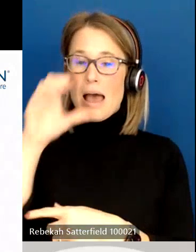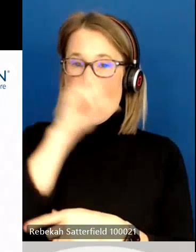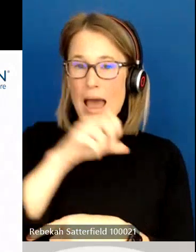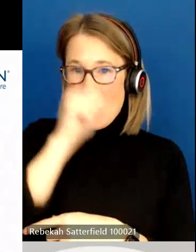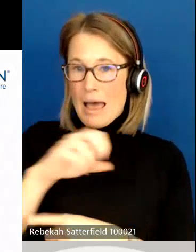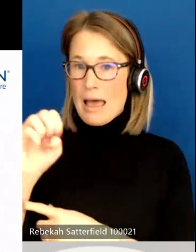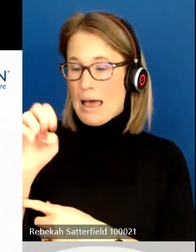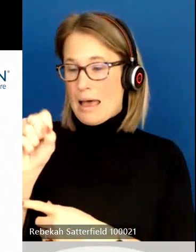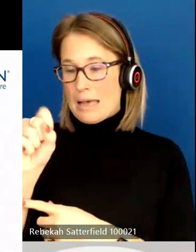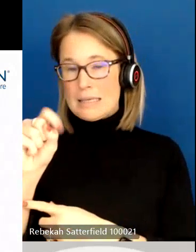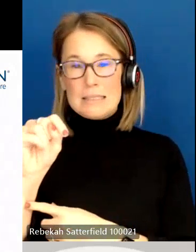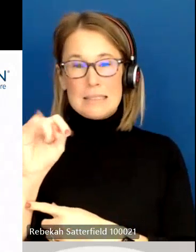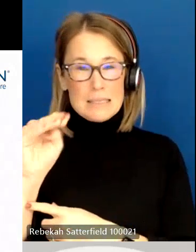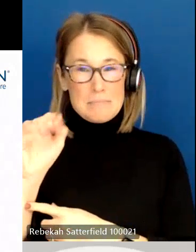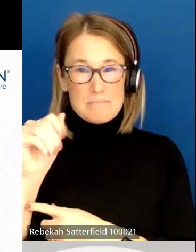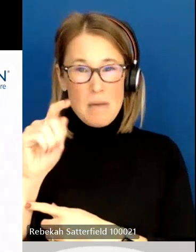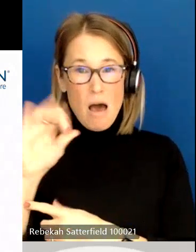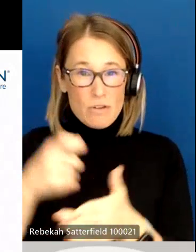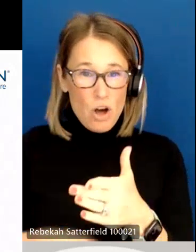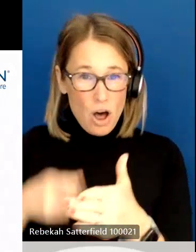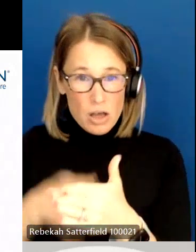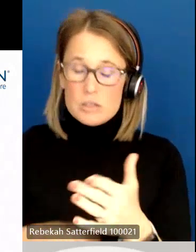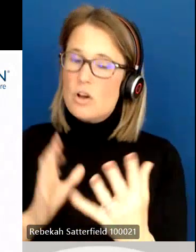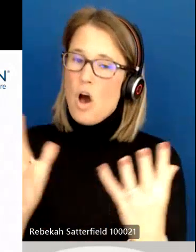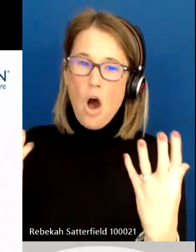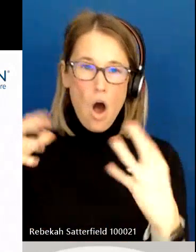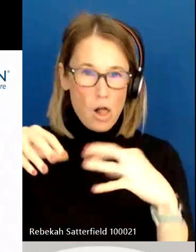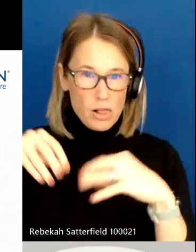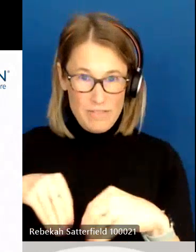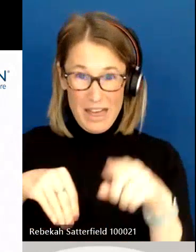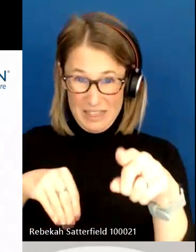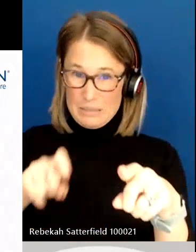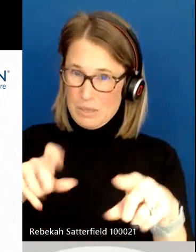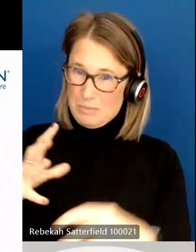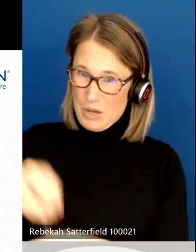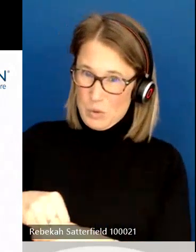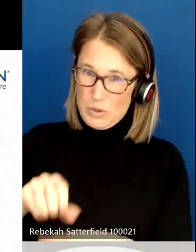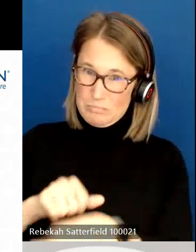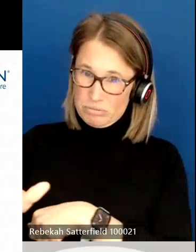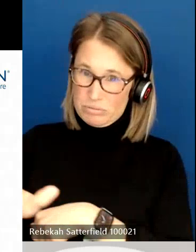cost will be for their surgery it has to be included in that uh consents uh discharge